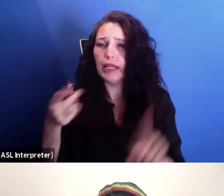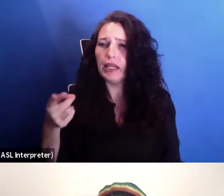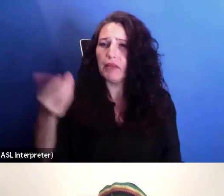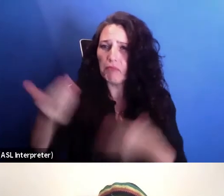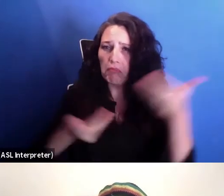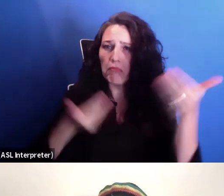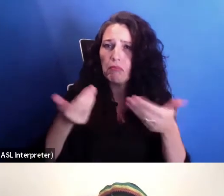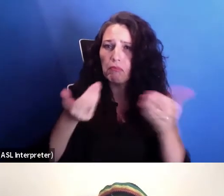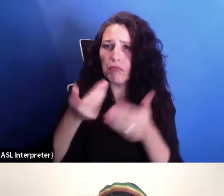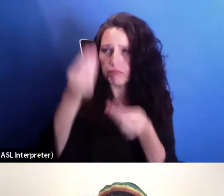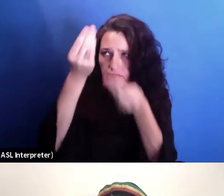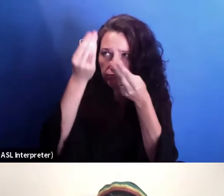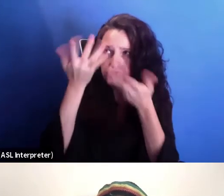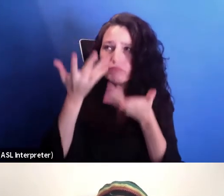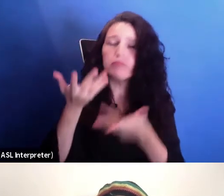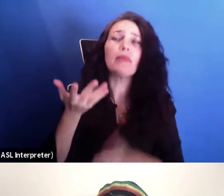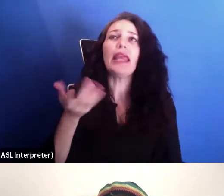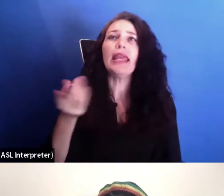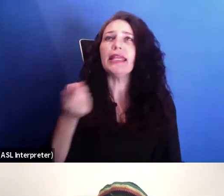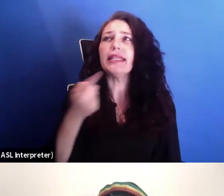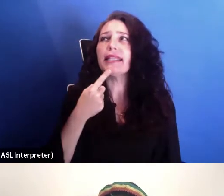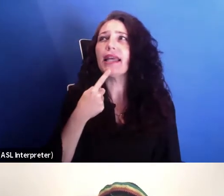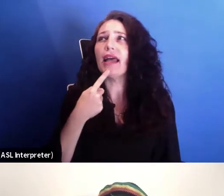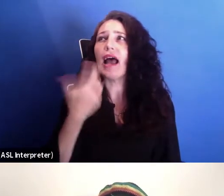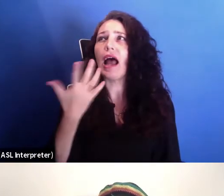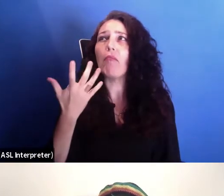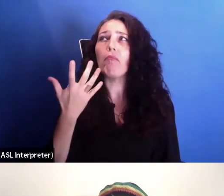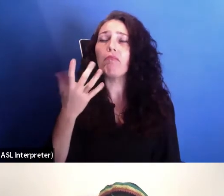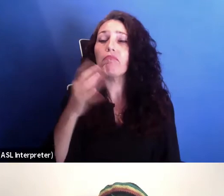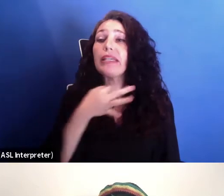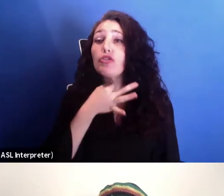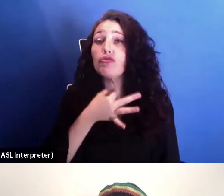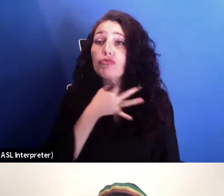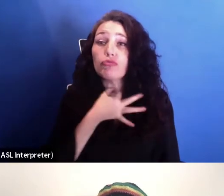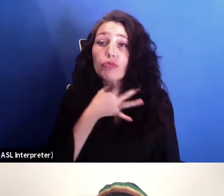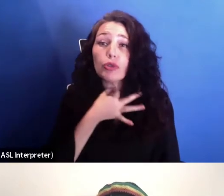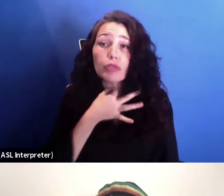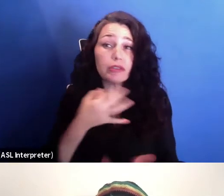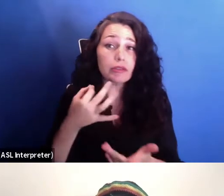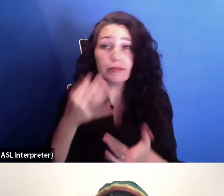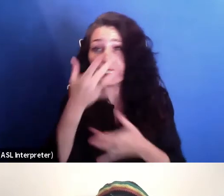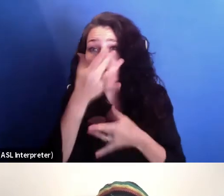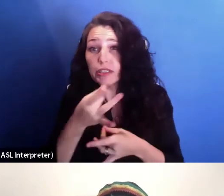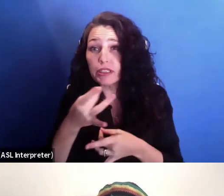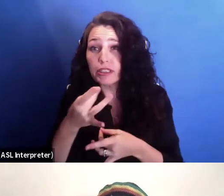I'm interested in trying to co-produce or help get films off the ground. That could be the sorts of films